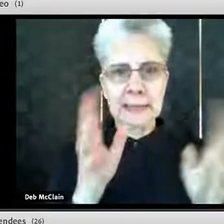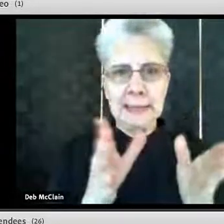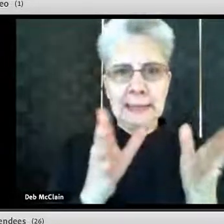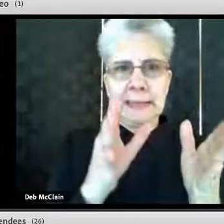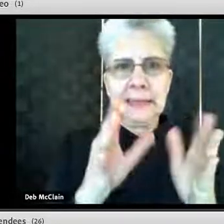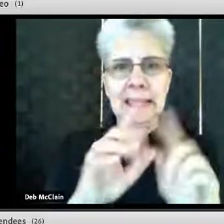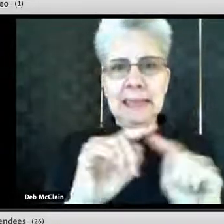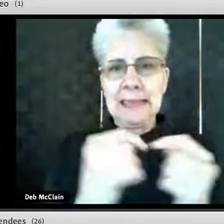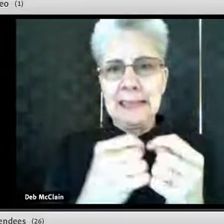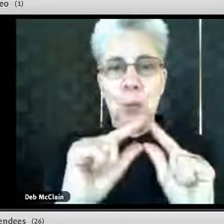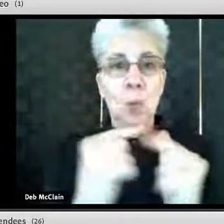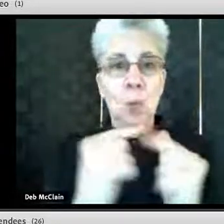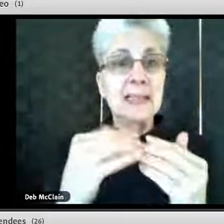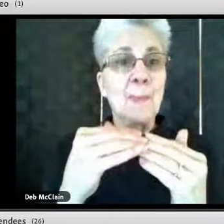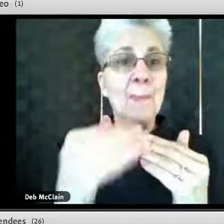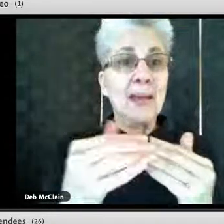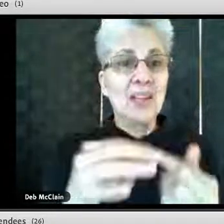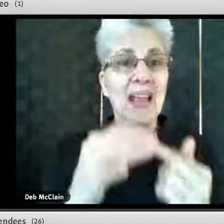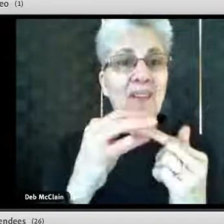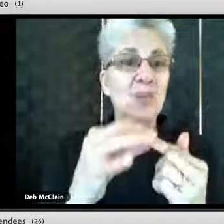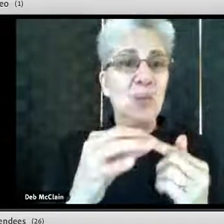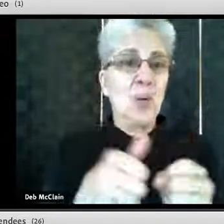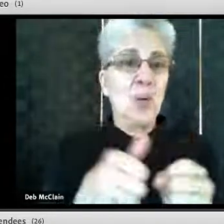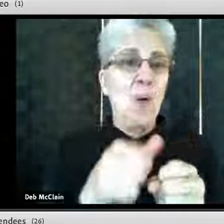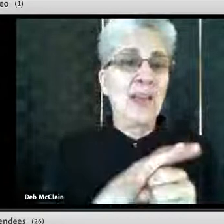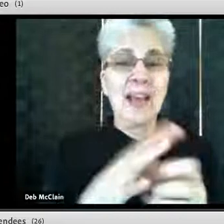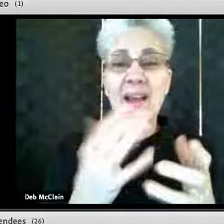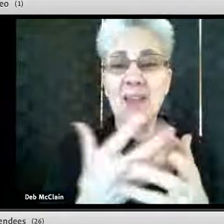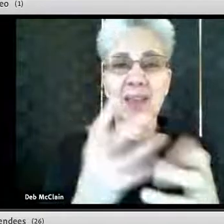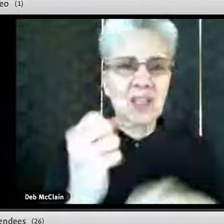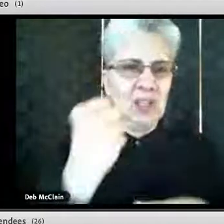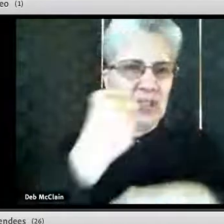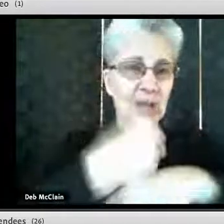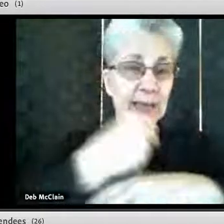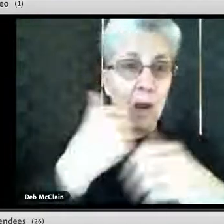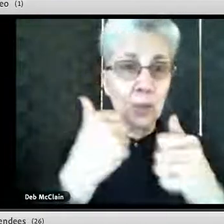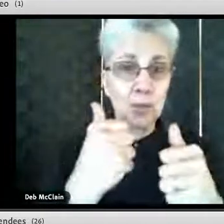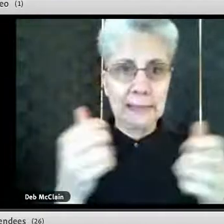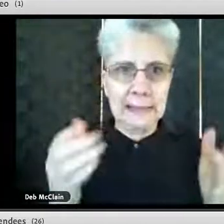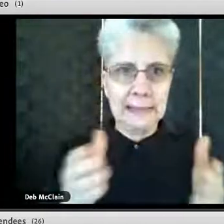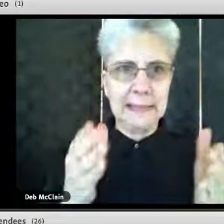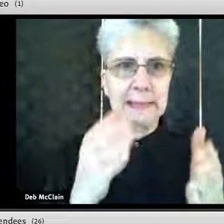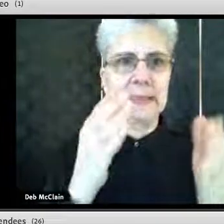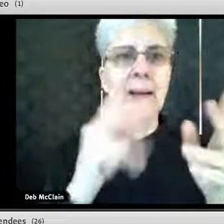especially after COVID with everything sort of down? Are you trying to get people back to, "Oh, yeah,